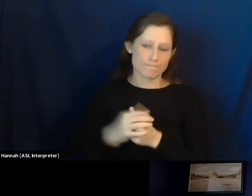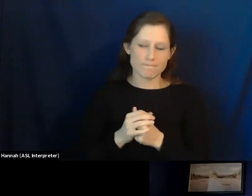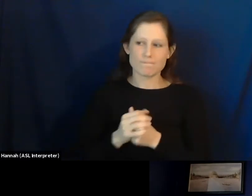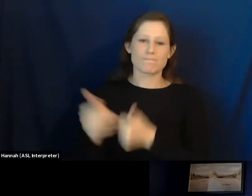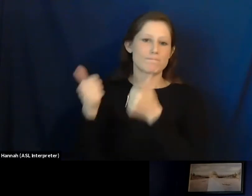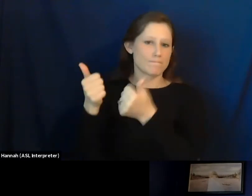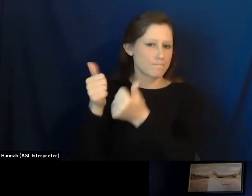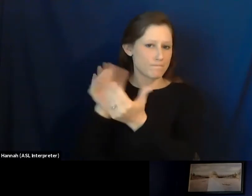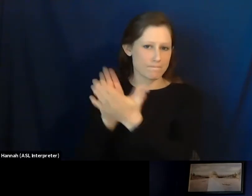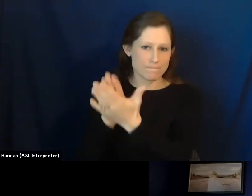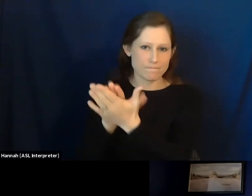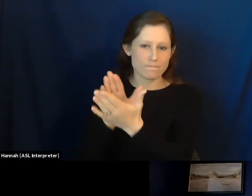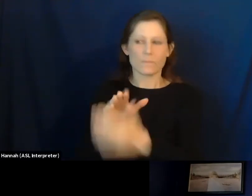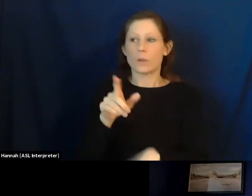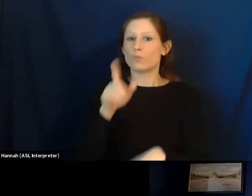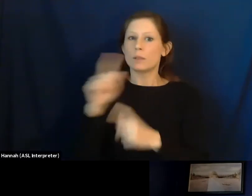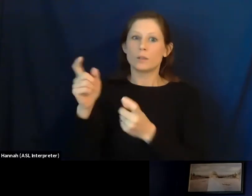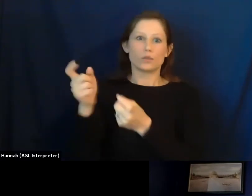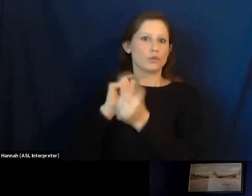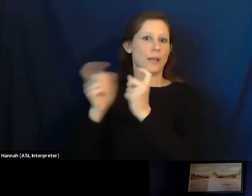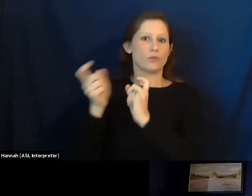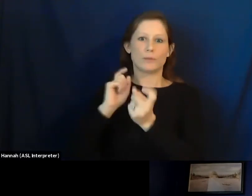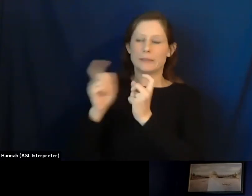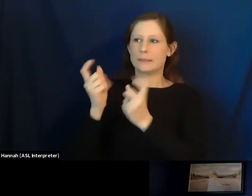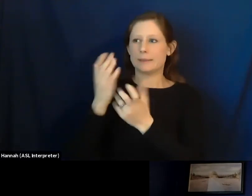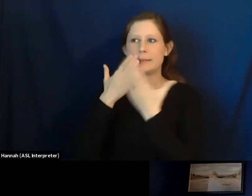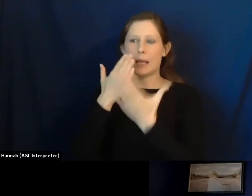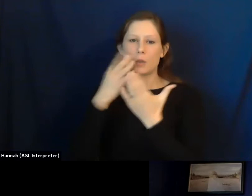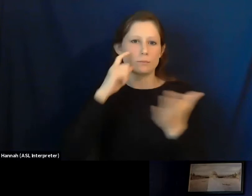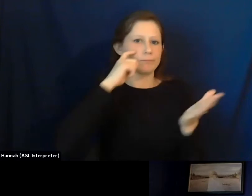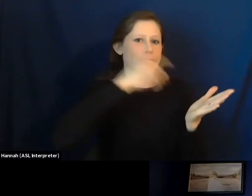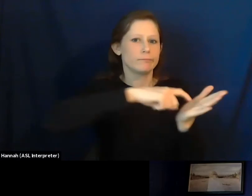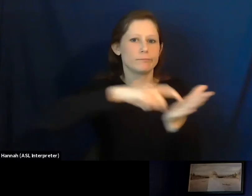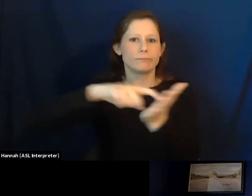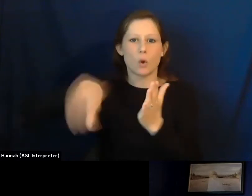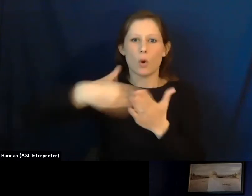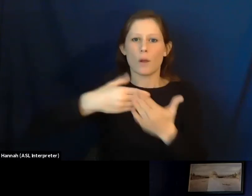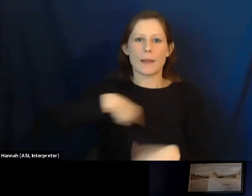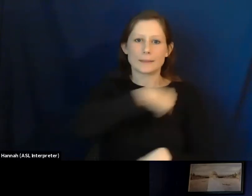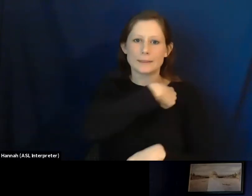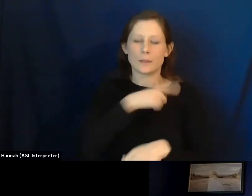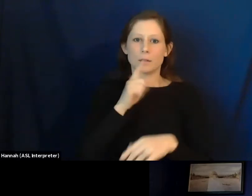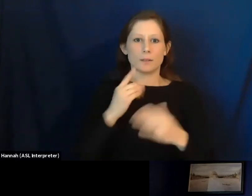extremely generous of you to recognize all of us and how inspiring it is to hear more